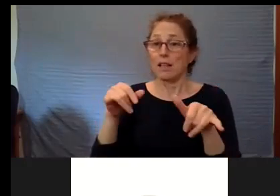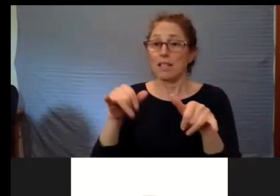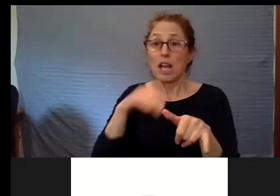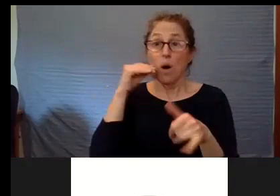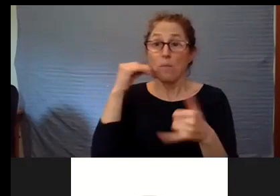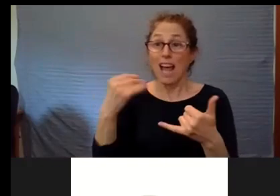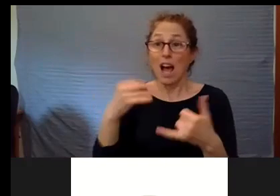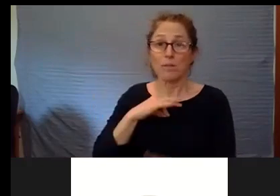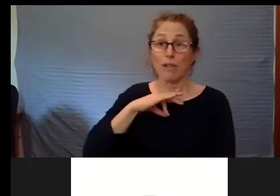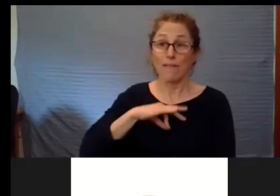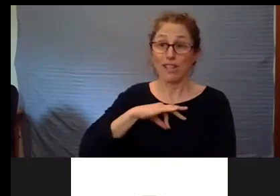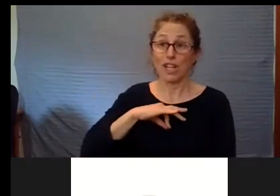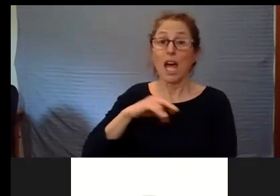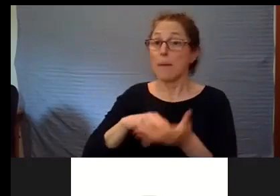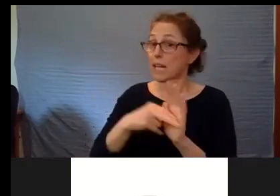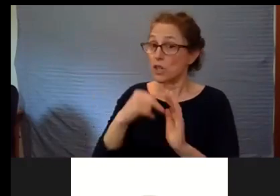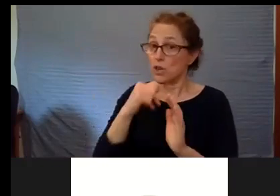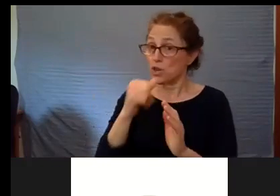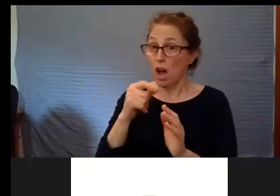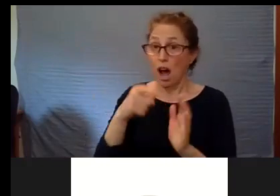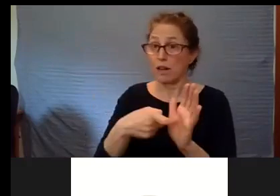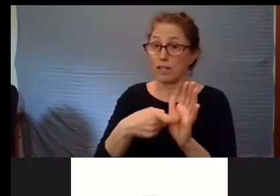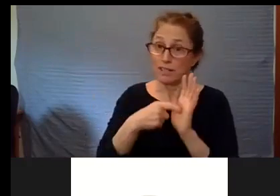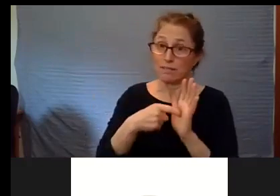It means you're not an essential worker, you're not on the front lines.